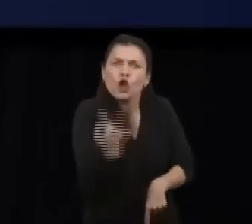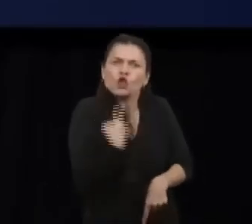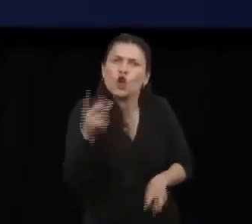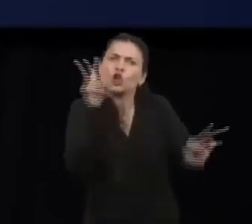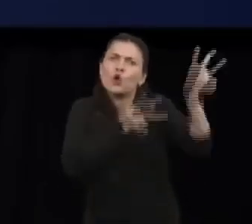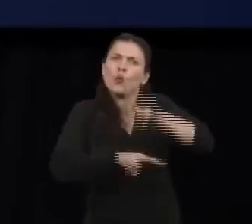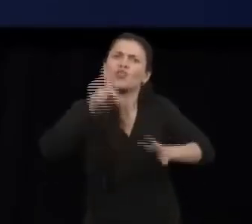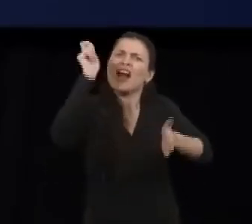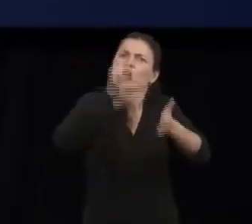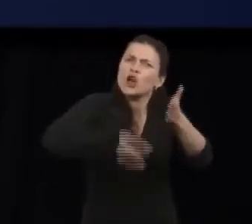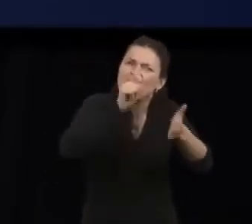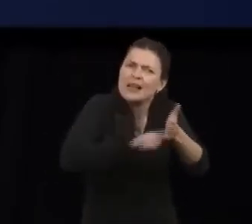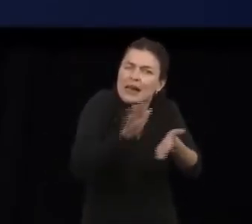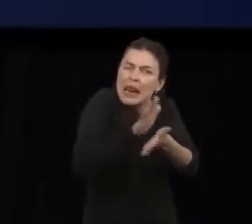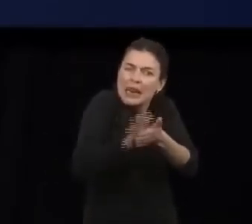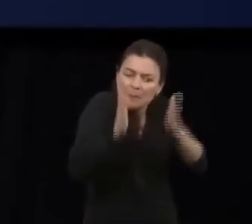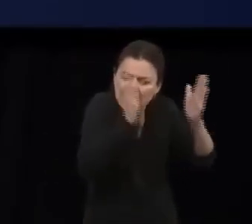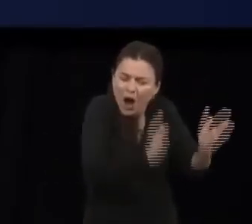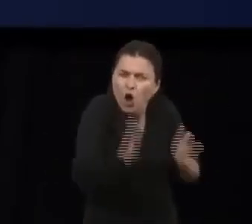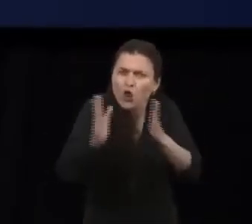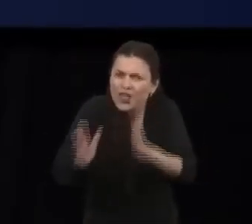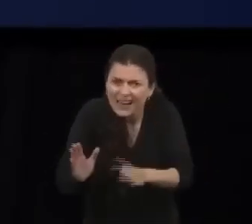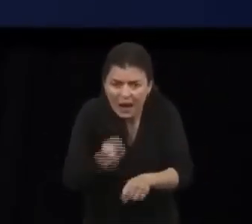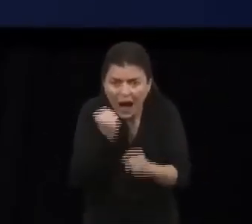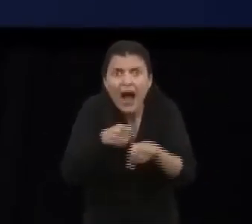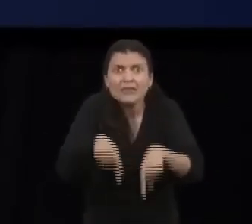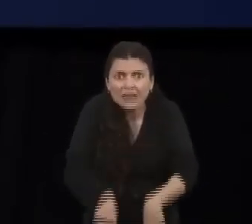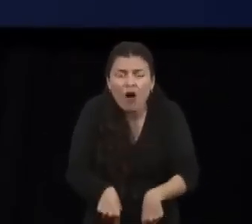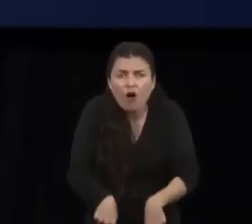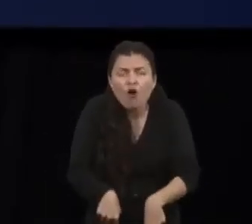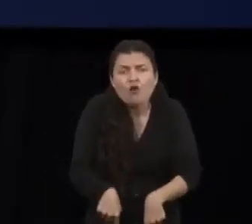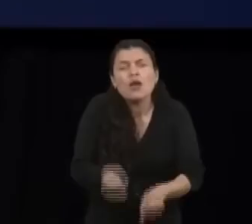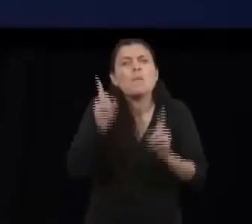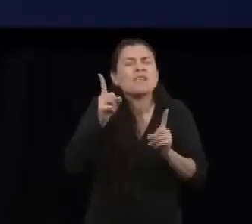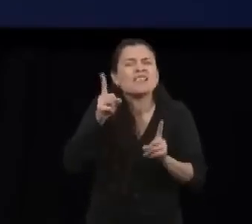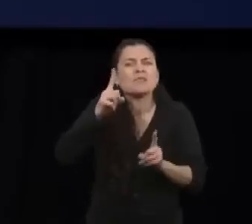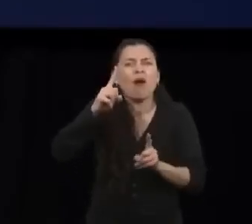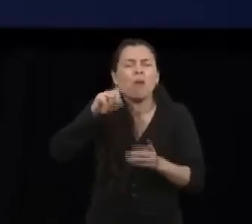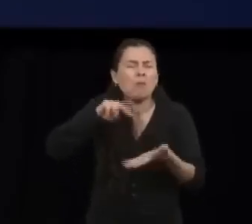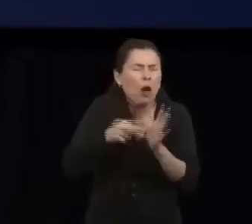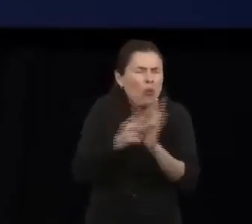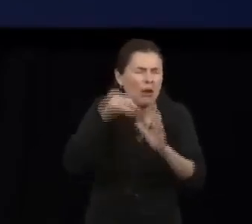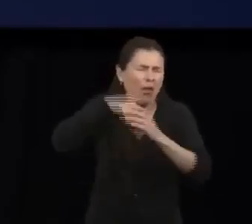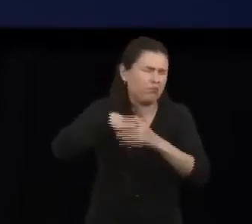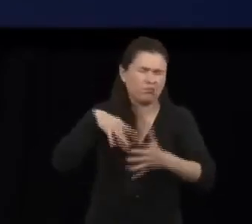all those monetary imbalances left by the Kyserism